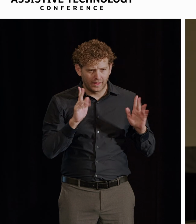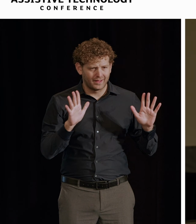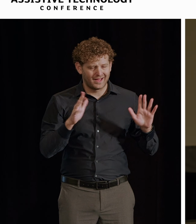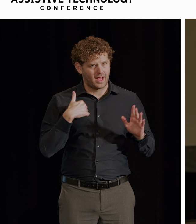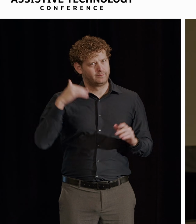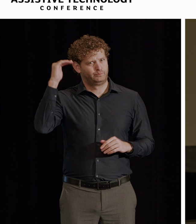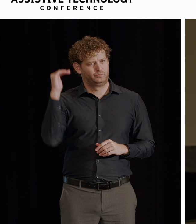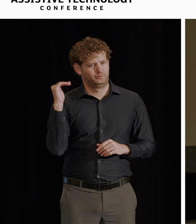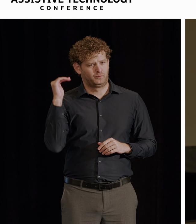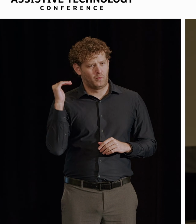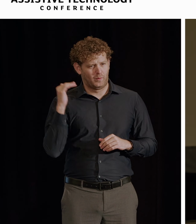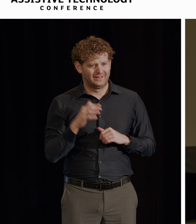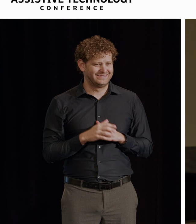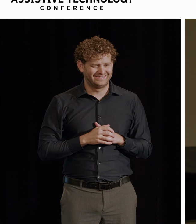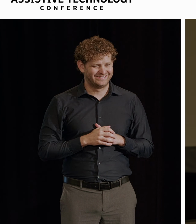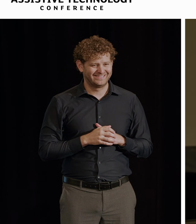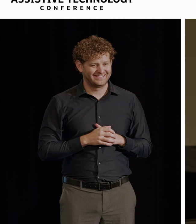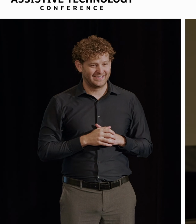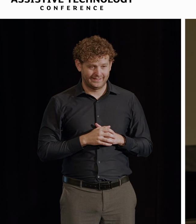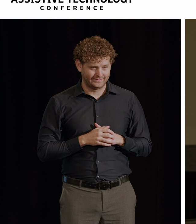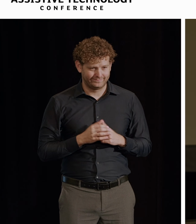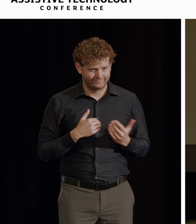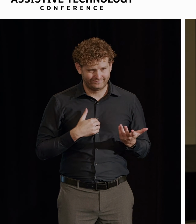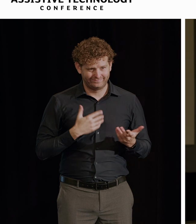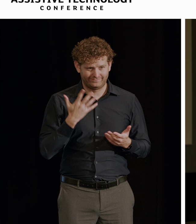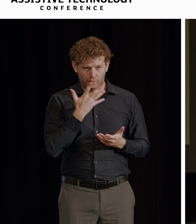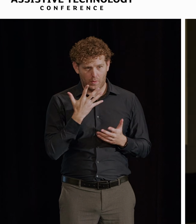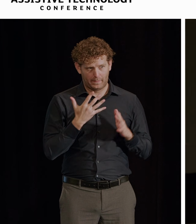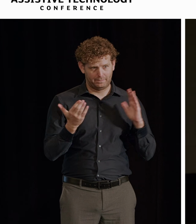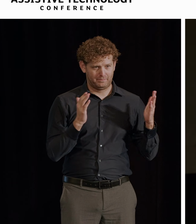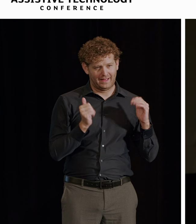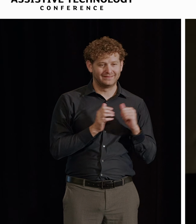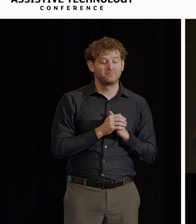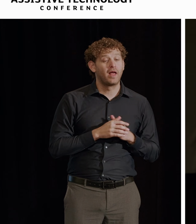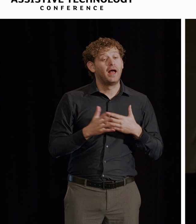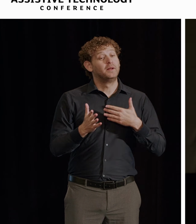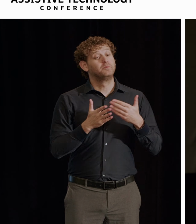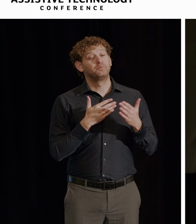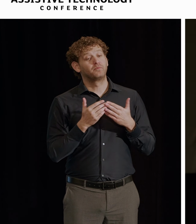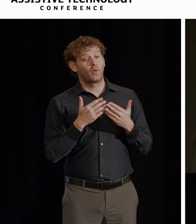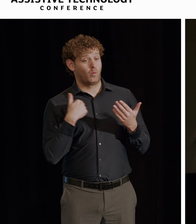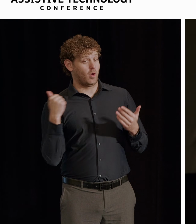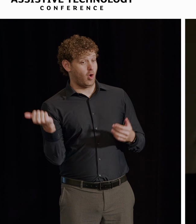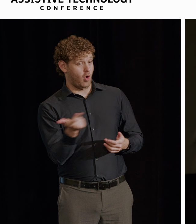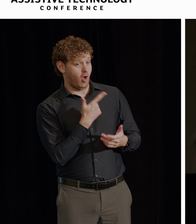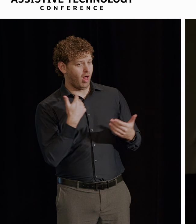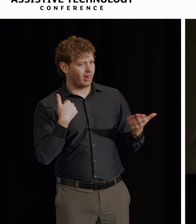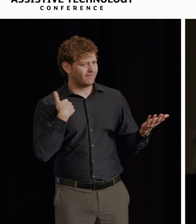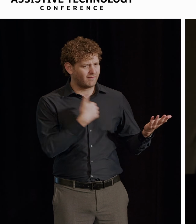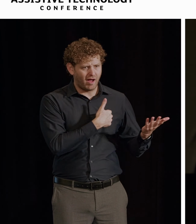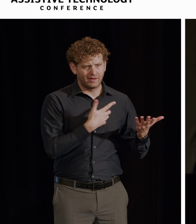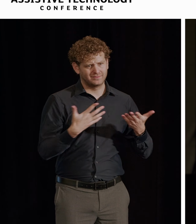less good-looking, but we all have an enthusiasm for accessibility unknown